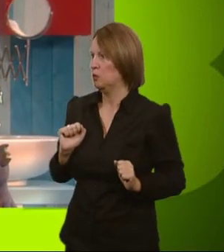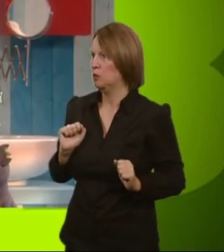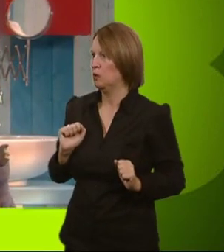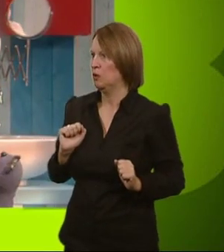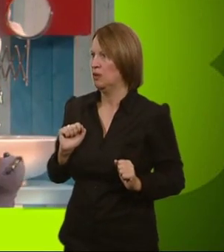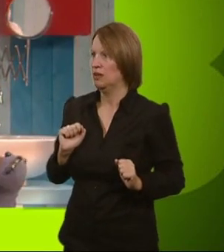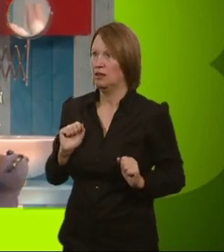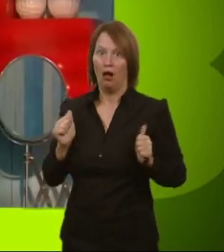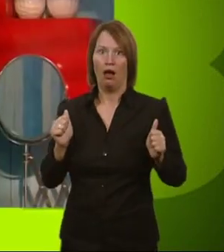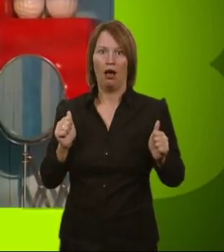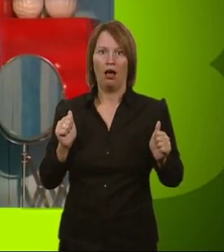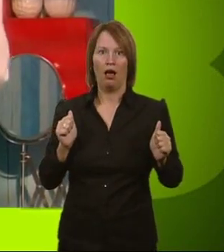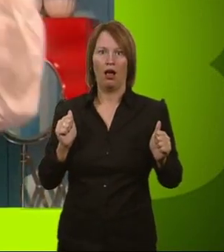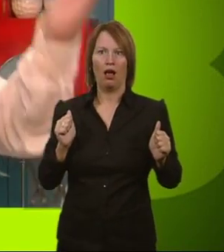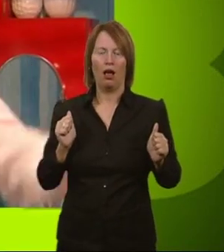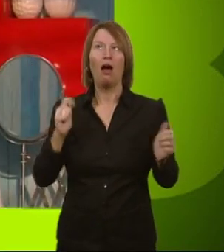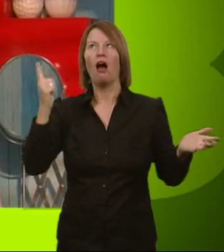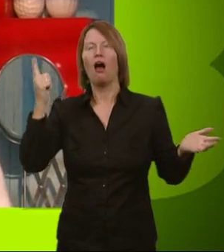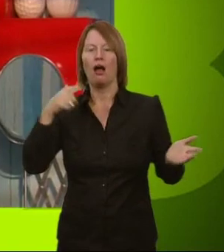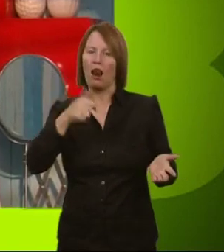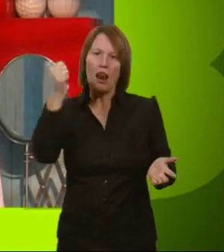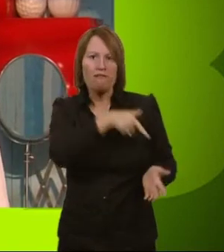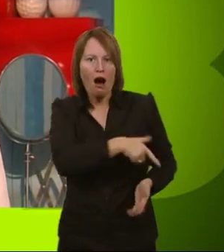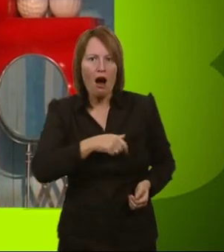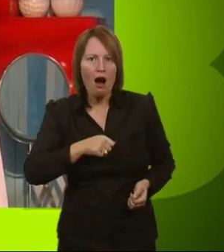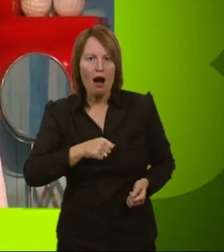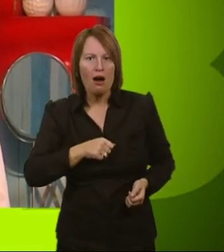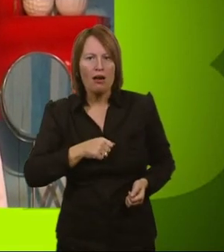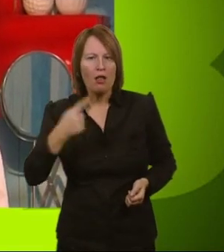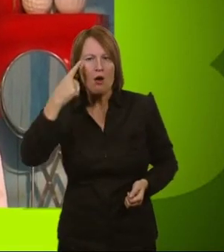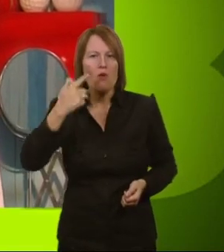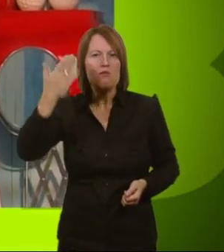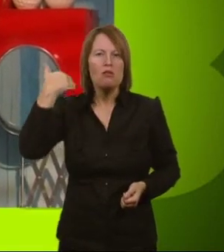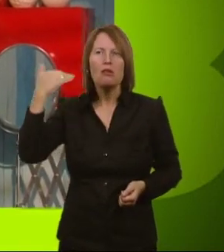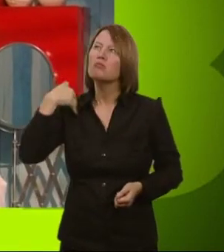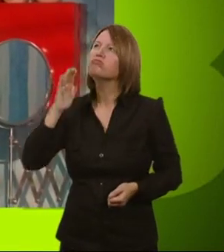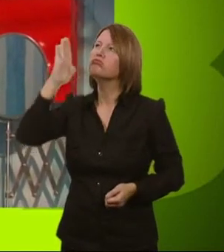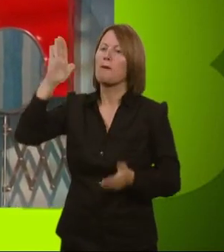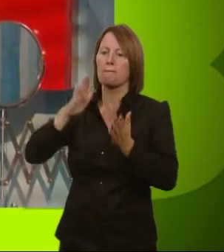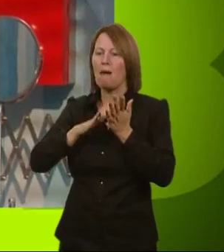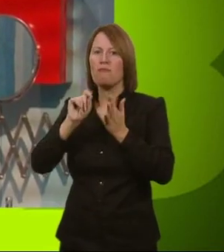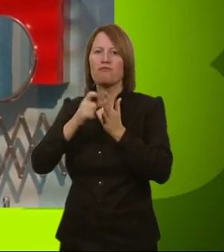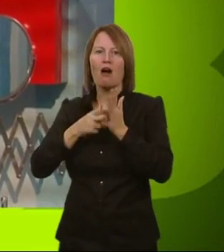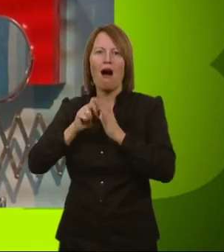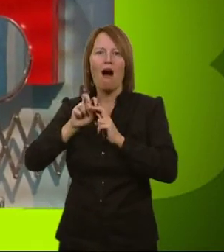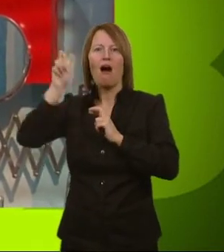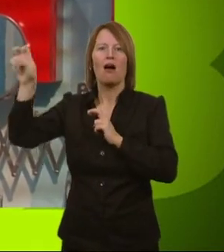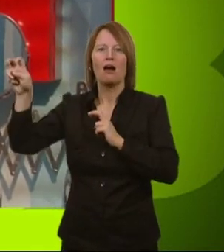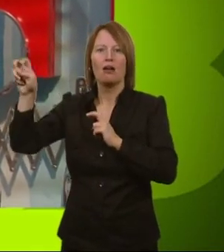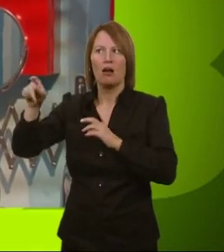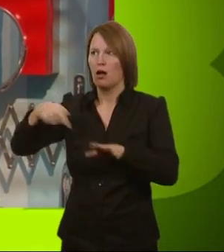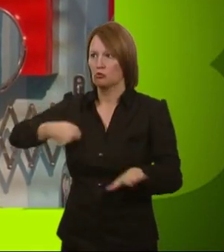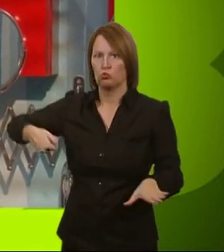well that's it Frank you're a genius I bought some back with me on my trip to MC pranks it's